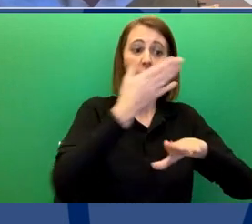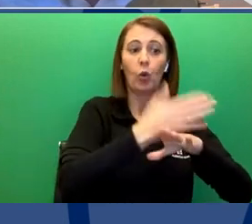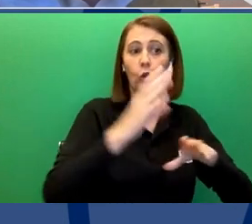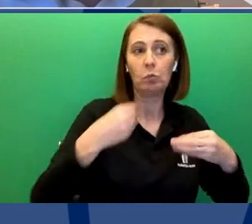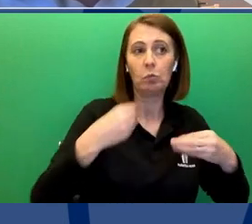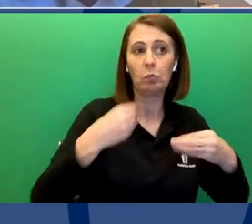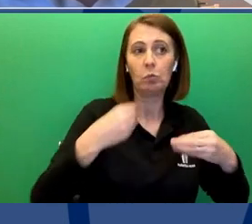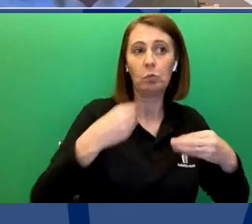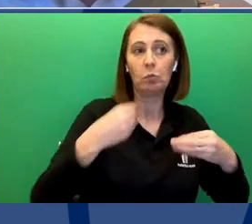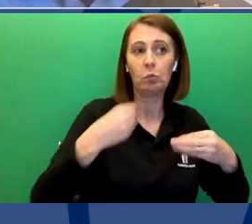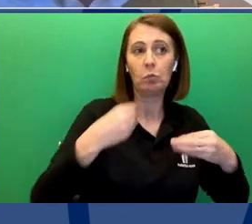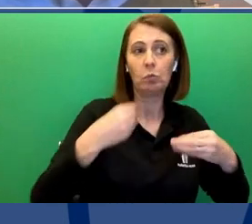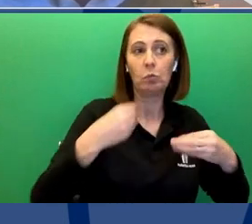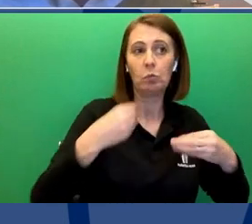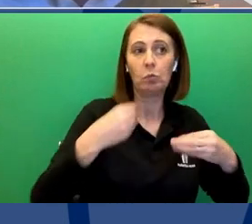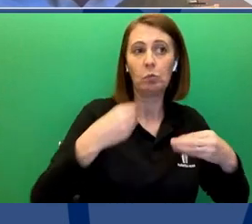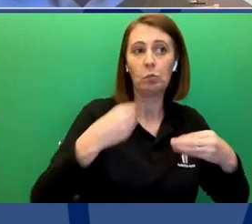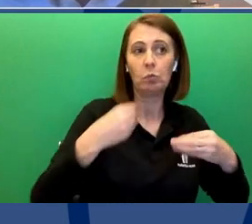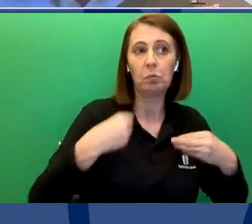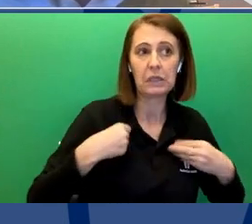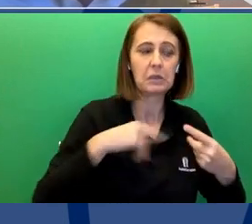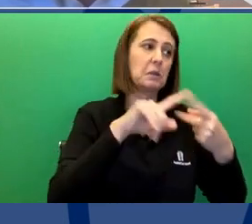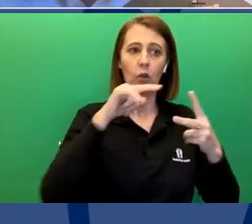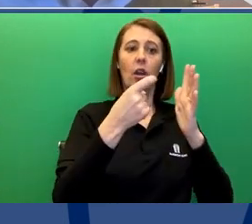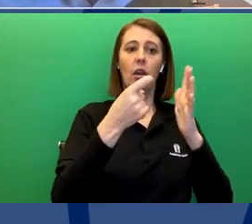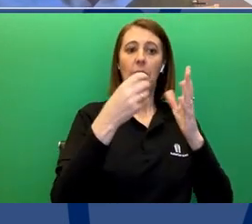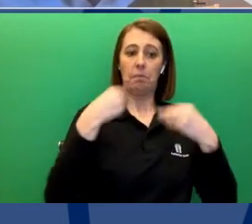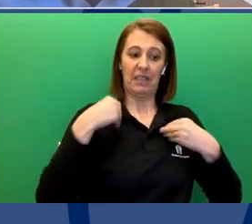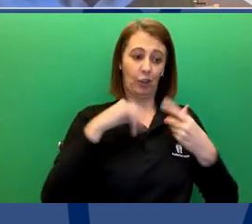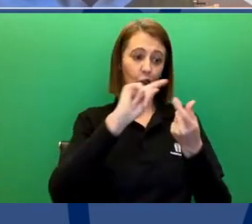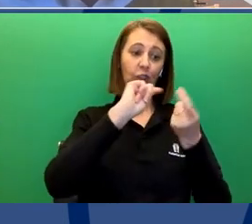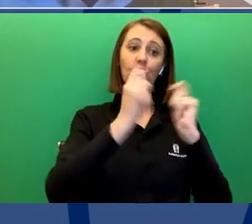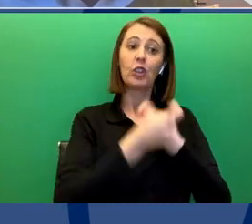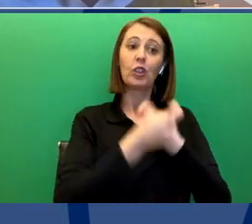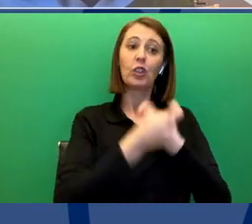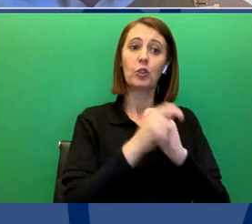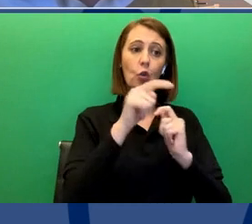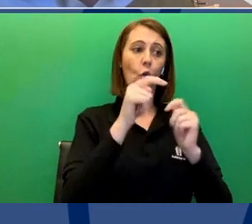has changed or because the business has been restructured, we now have a simpler streamlined